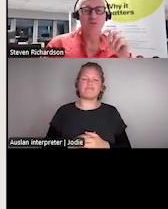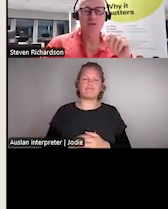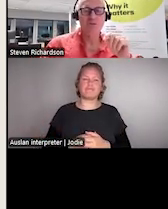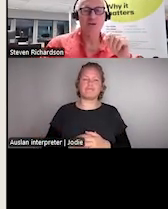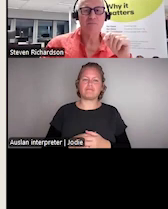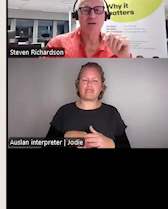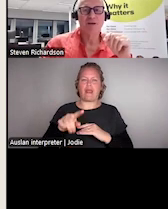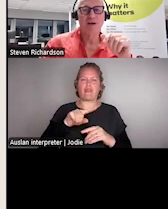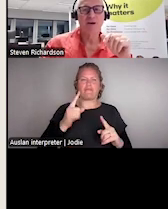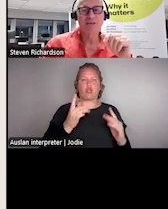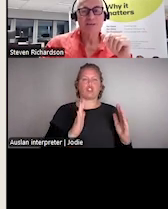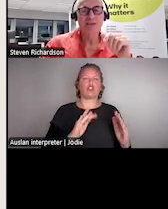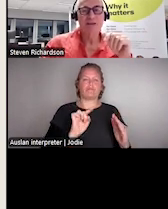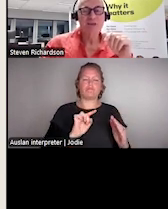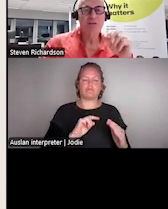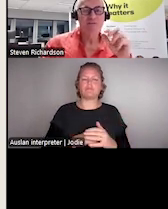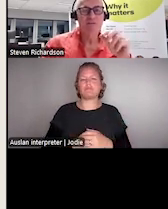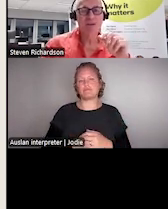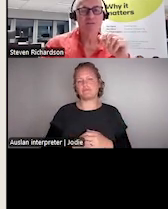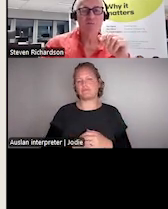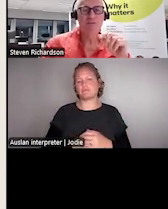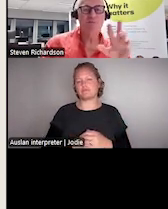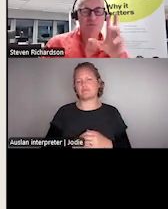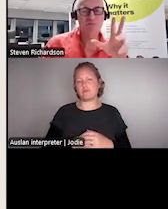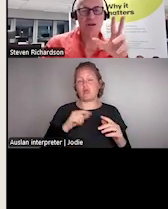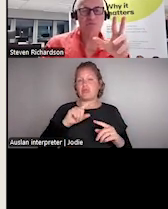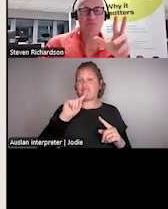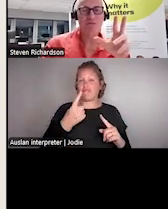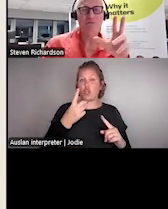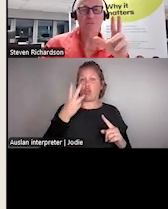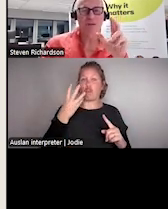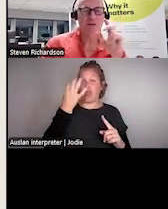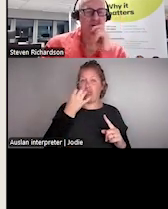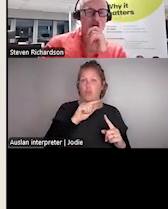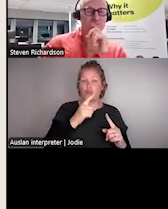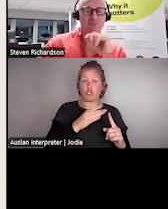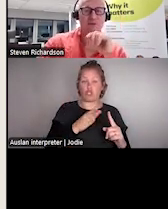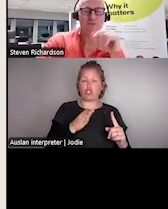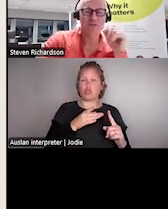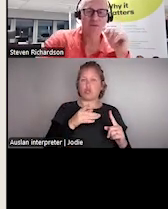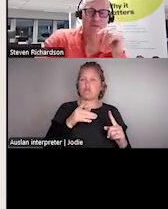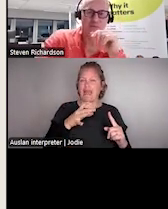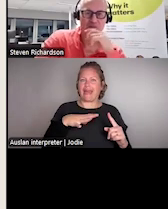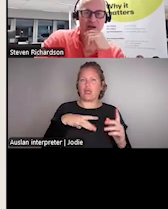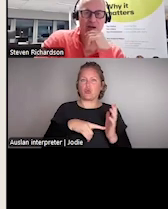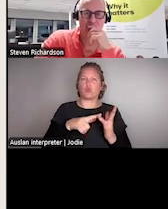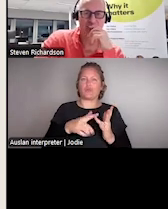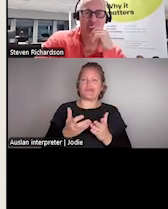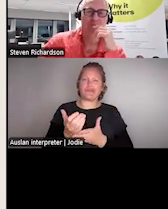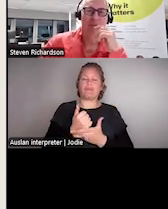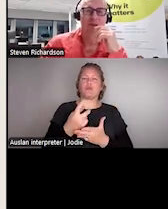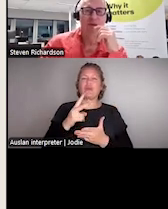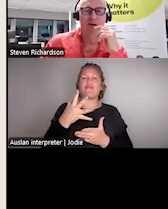during that time. The first three hours or so you want to be getting about 25% of your target.